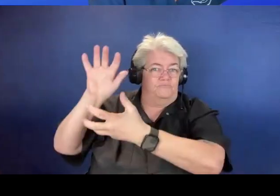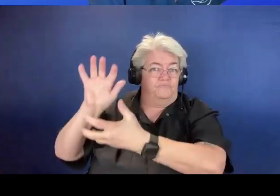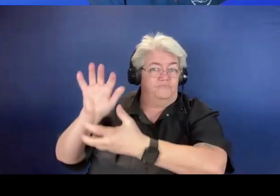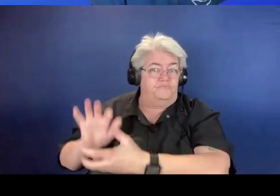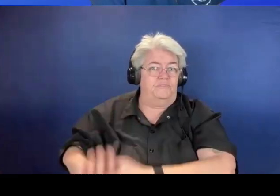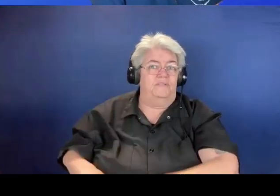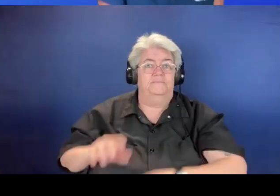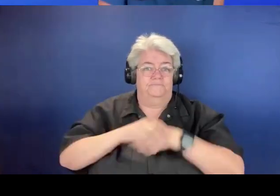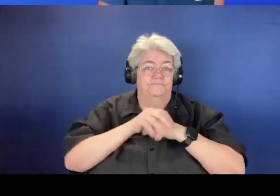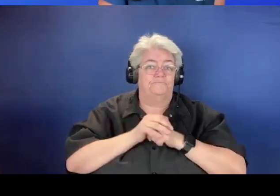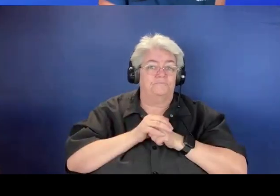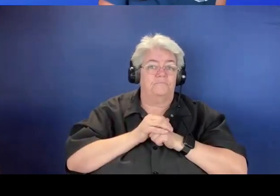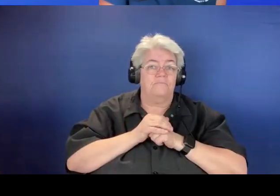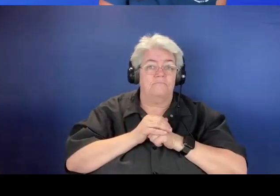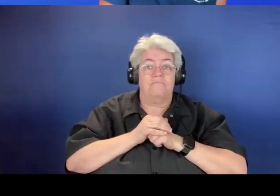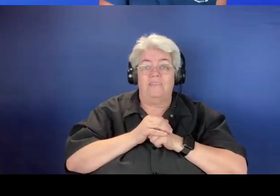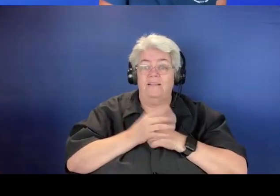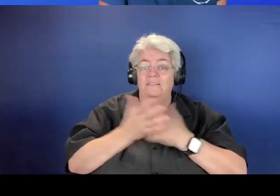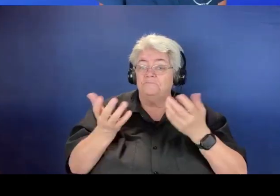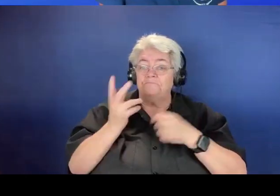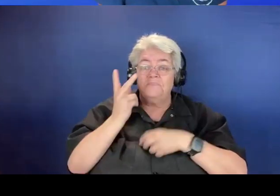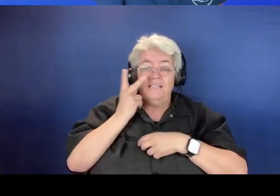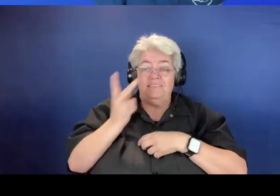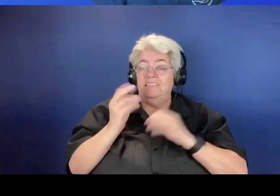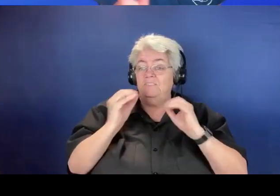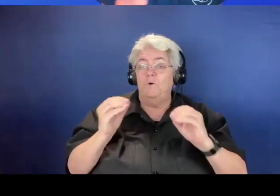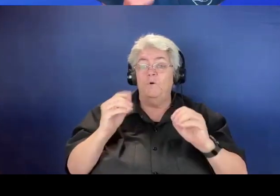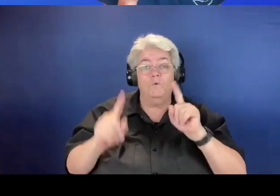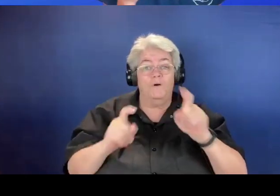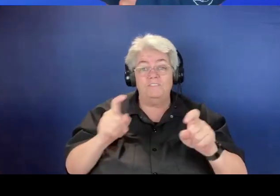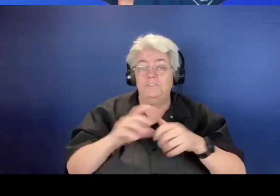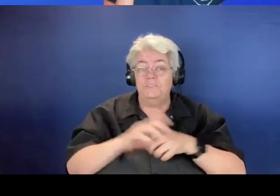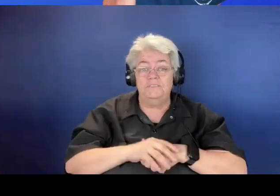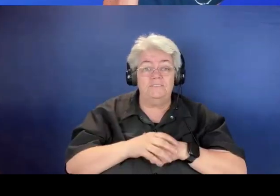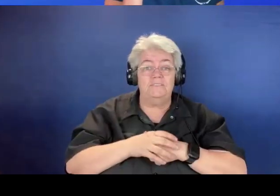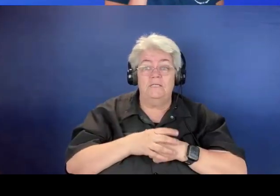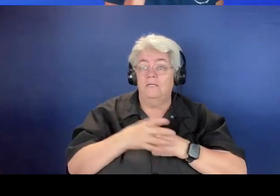So, I don't see any questions in the chat if y'all want I know we have five minutes left.